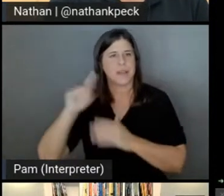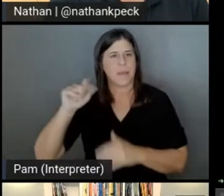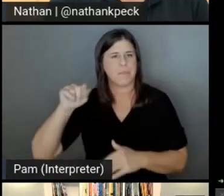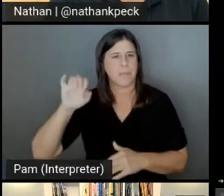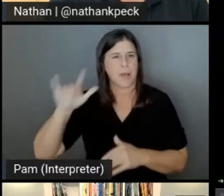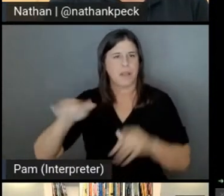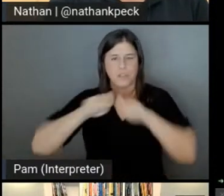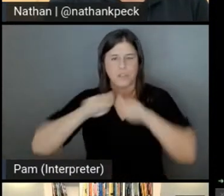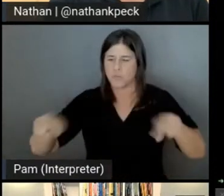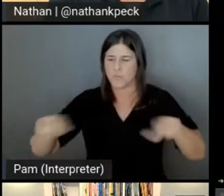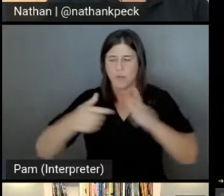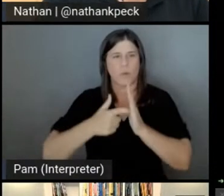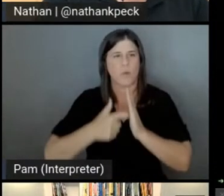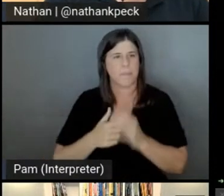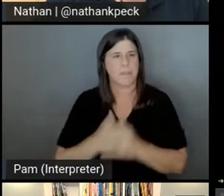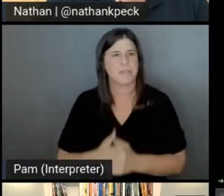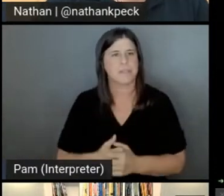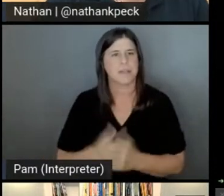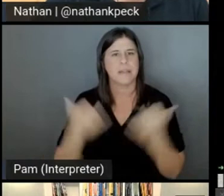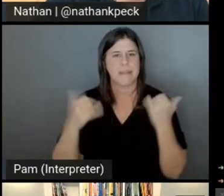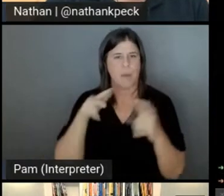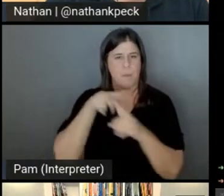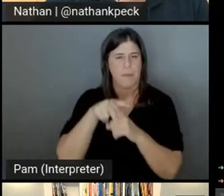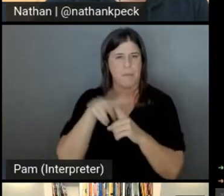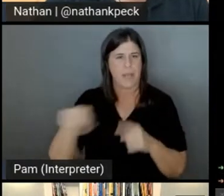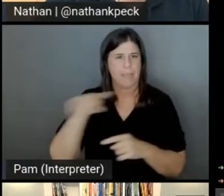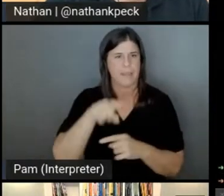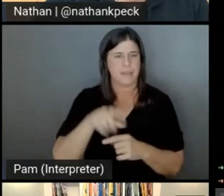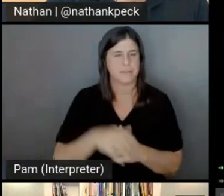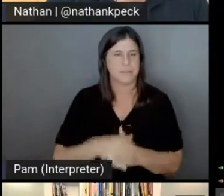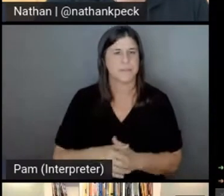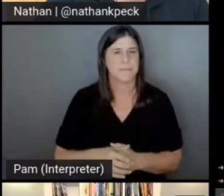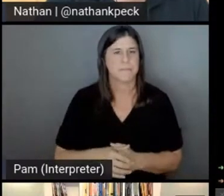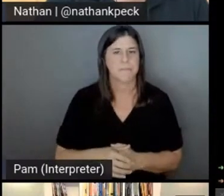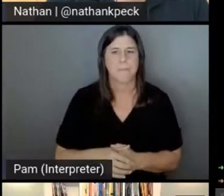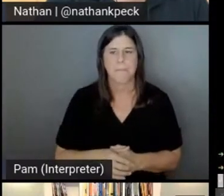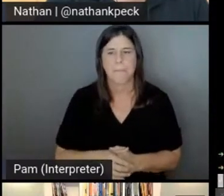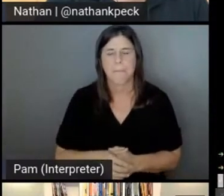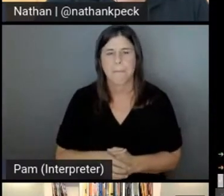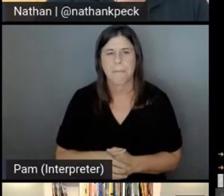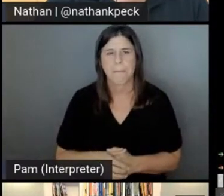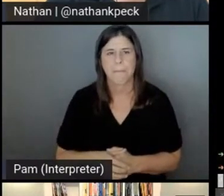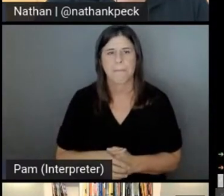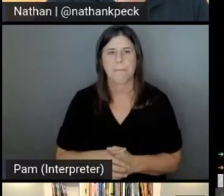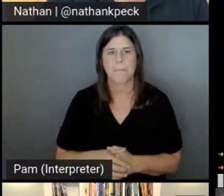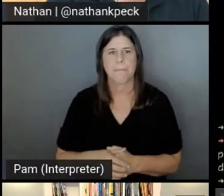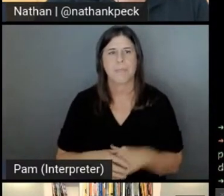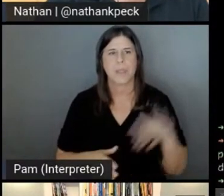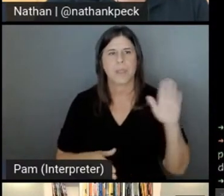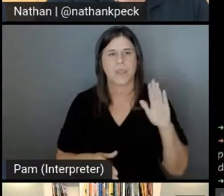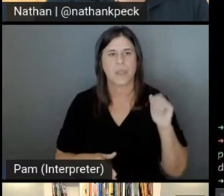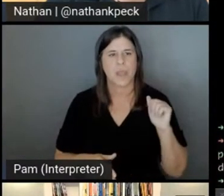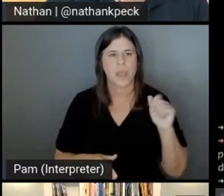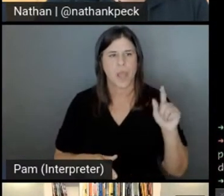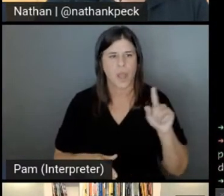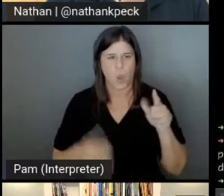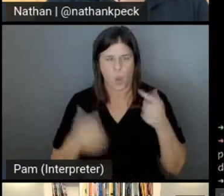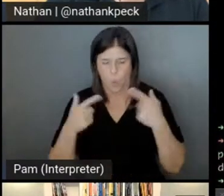So I'm gonna just going to apply this topology down here. You know what, and while Ellis is applying that,